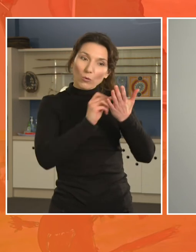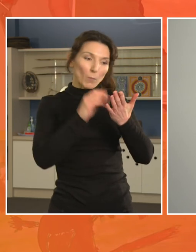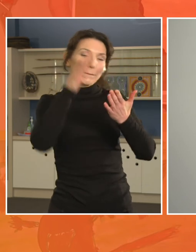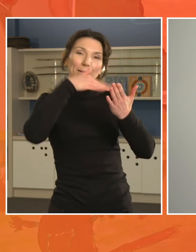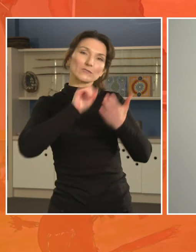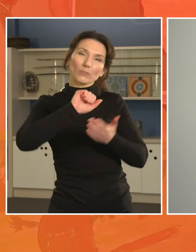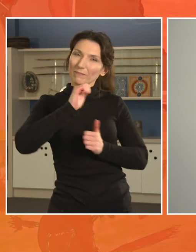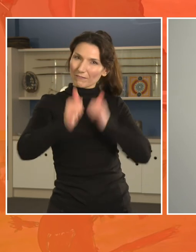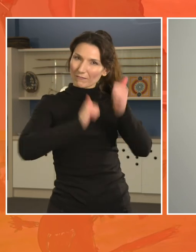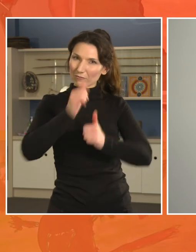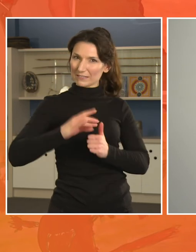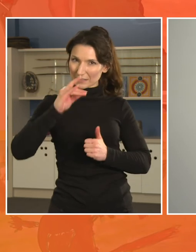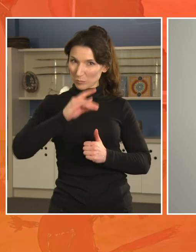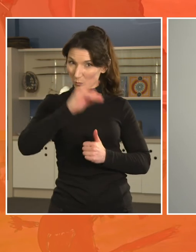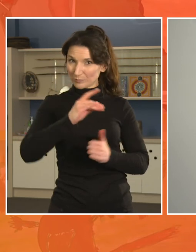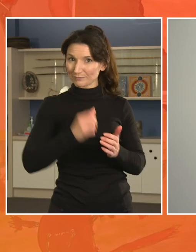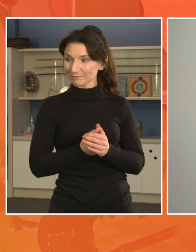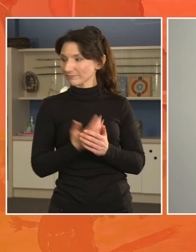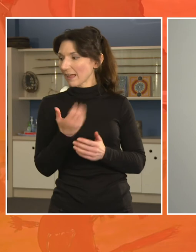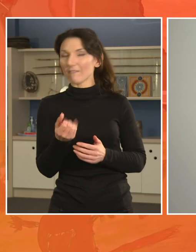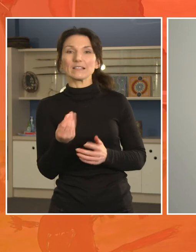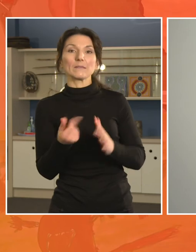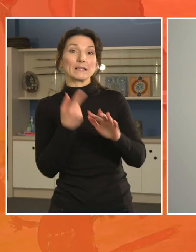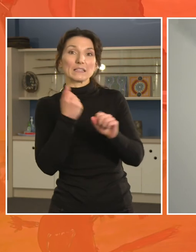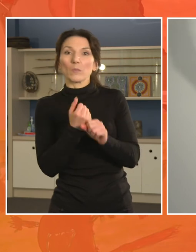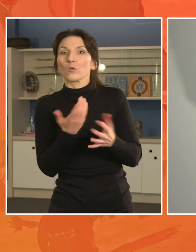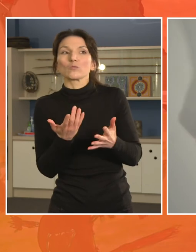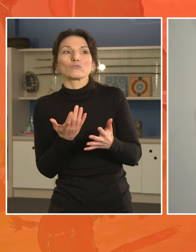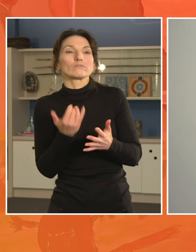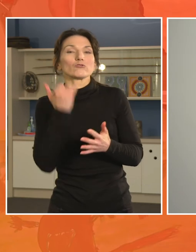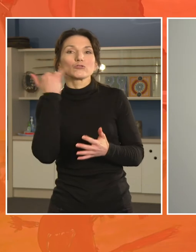We’ve got some examples here. We’ve got Chris the sheep, we’ve got the kangaroo,